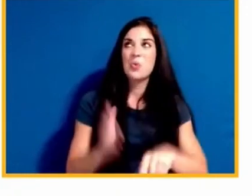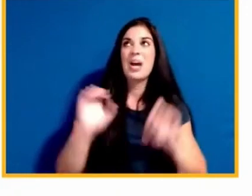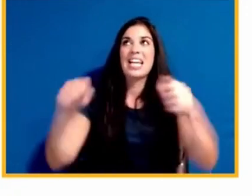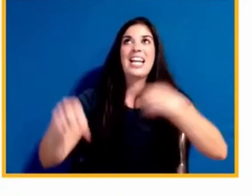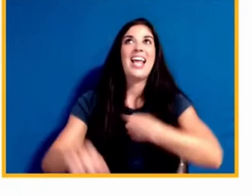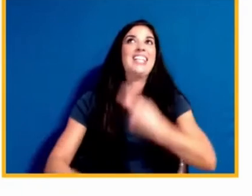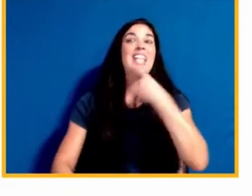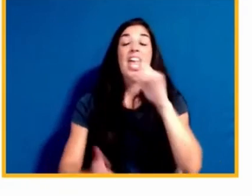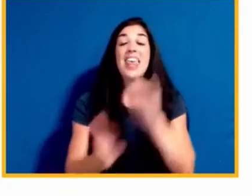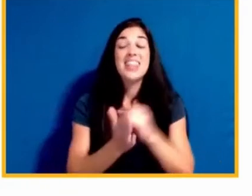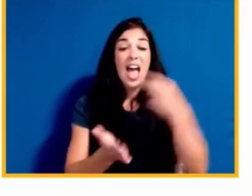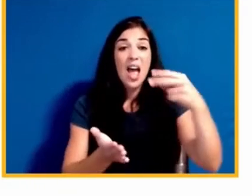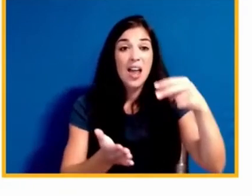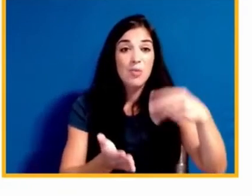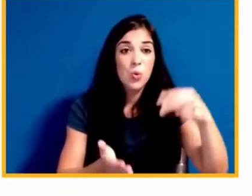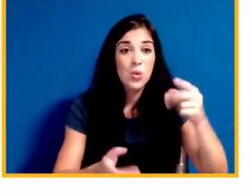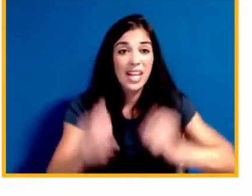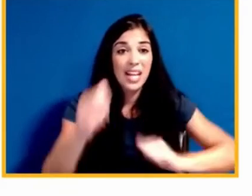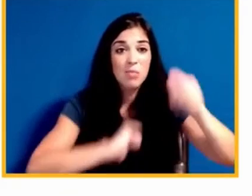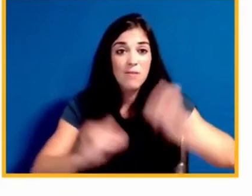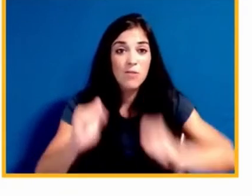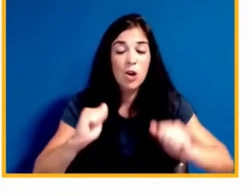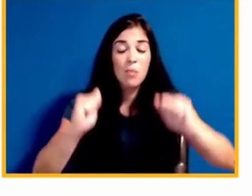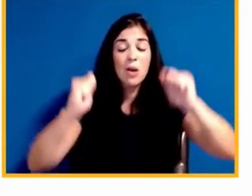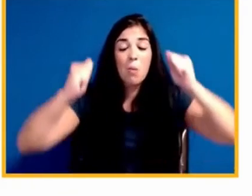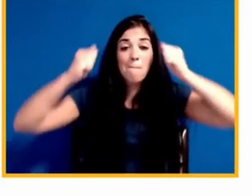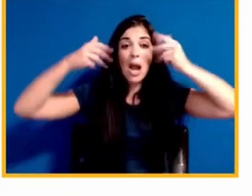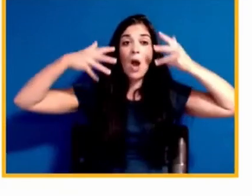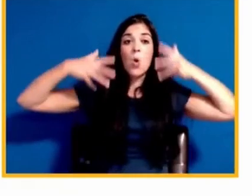That performance, that, you absolutely stunned all of us with